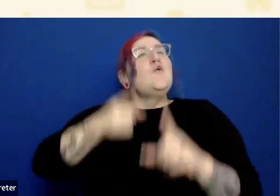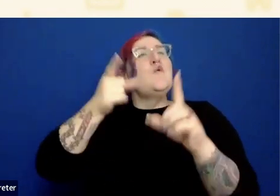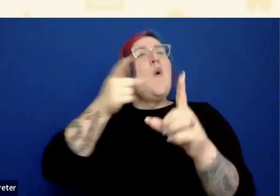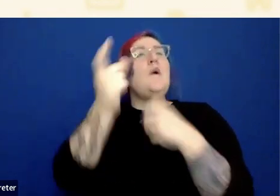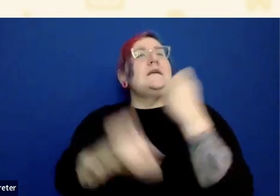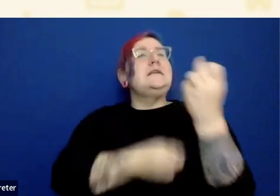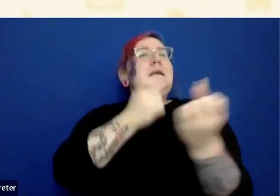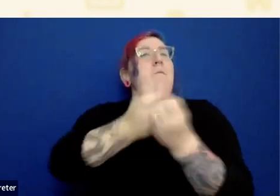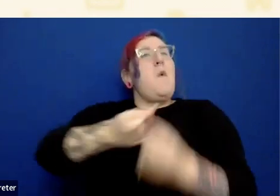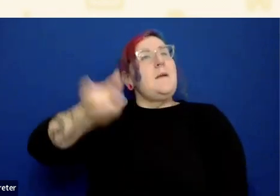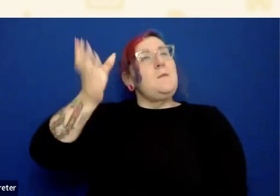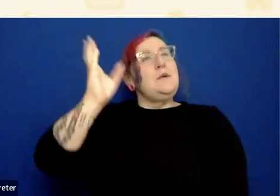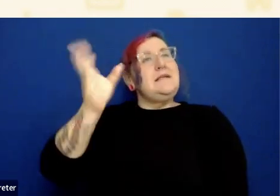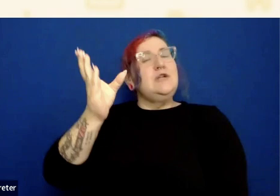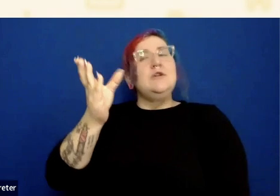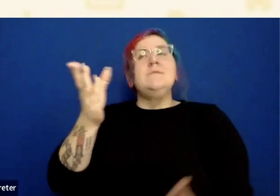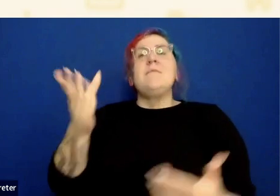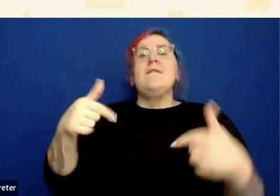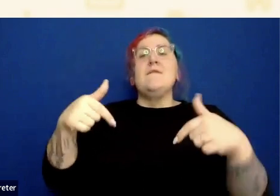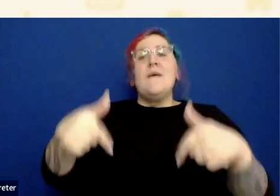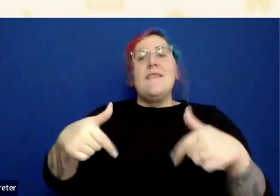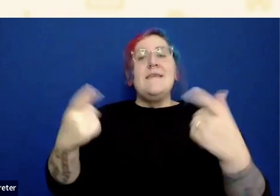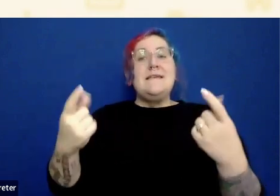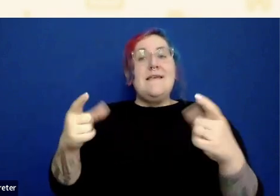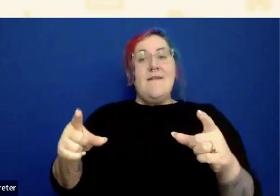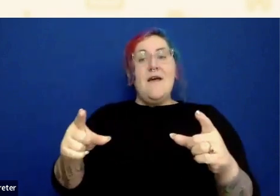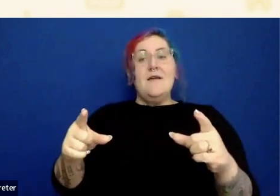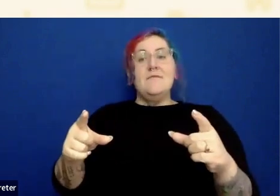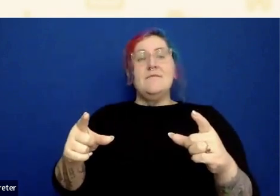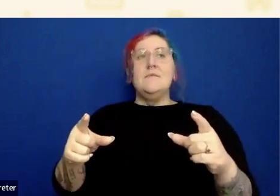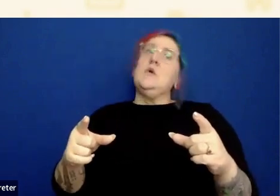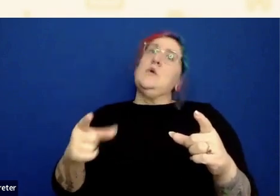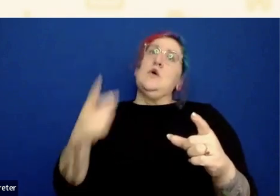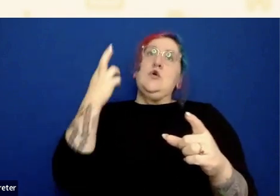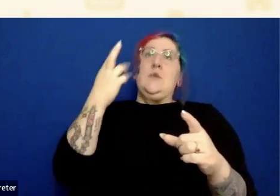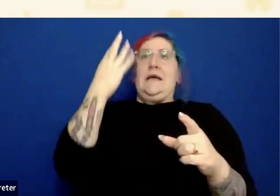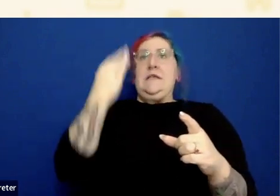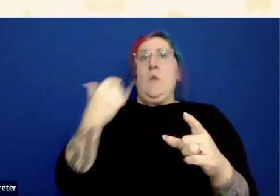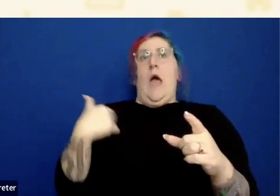For this event, one of the main reasons we broke away from the WordPress community organization